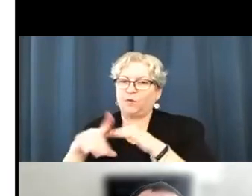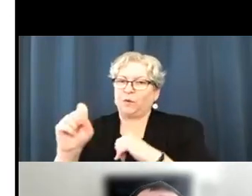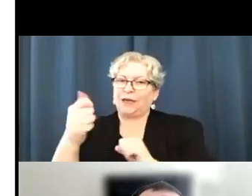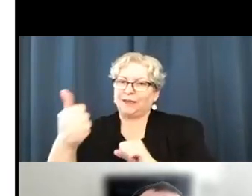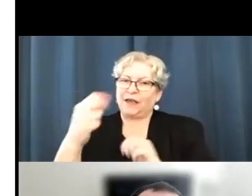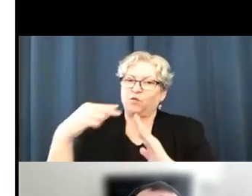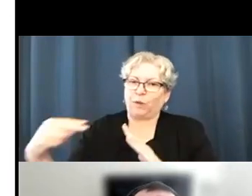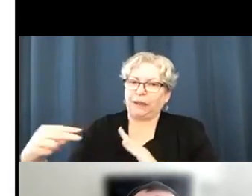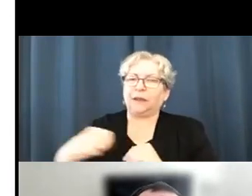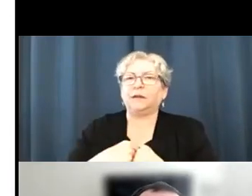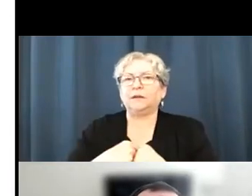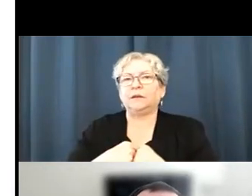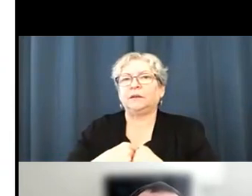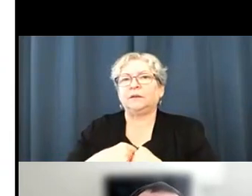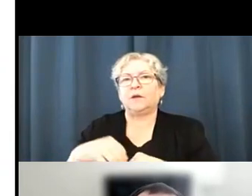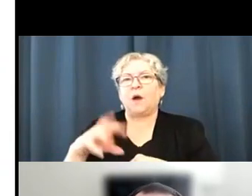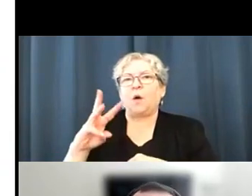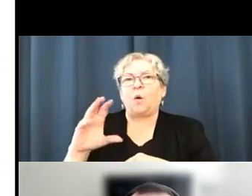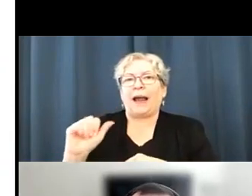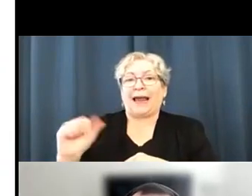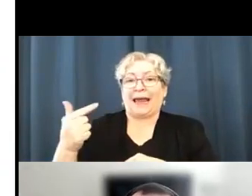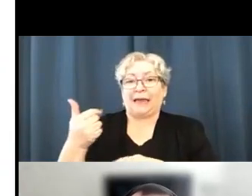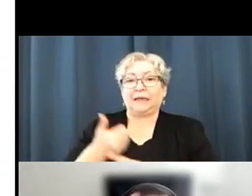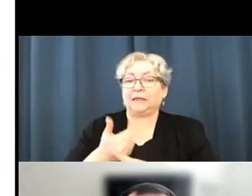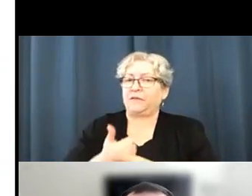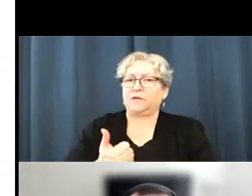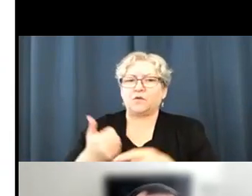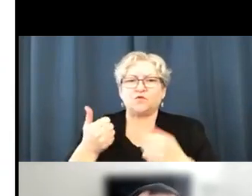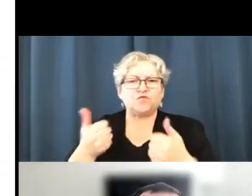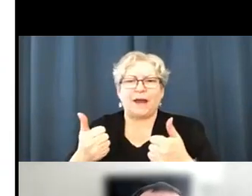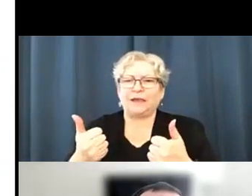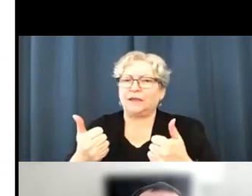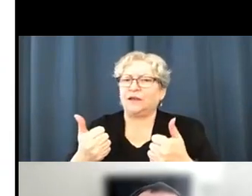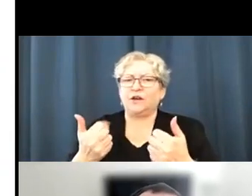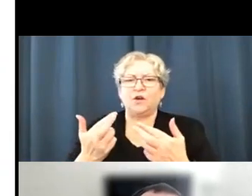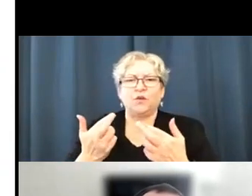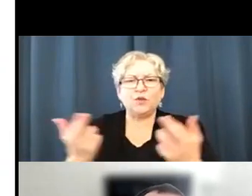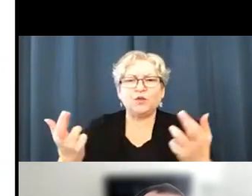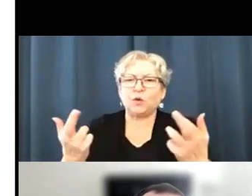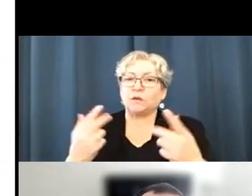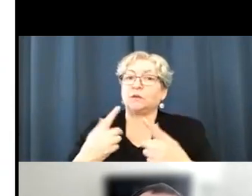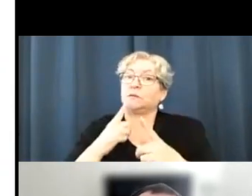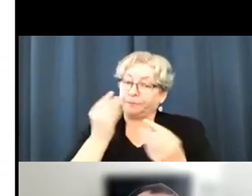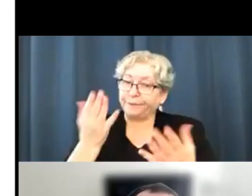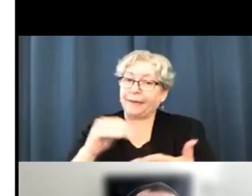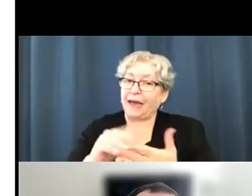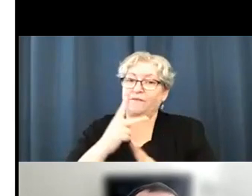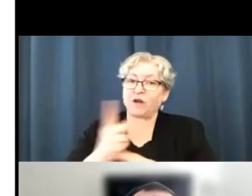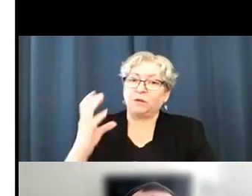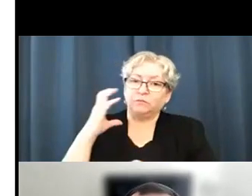And what WCAG does... It is an excellent resource, it's very dense, but what it does is it breaks down accessibility